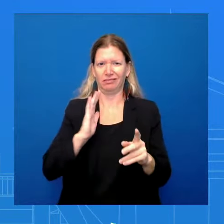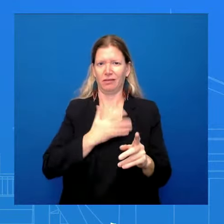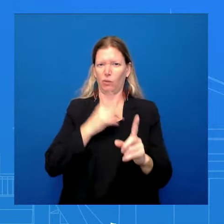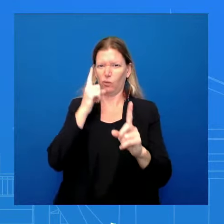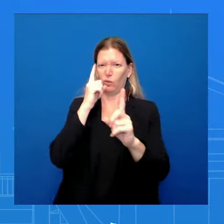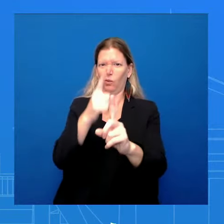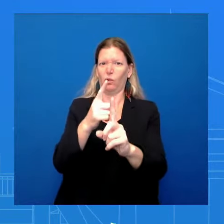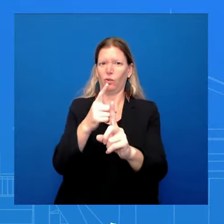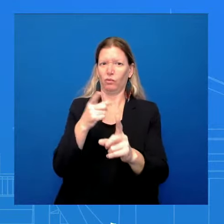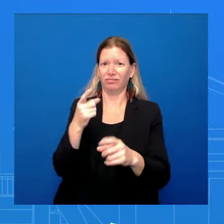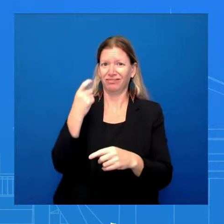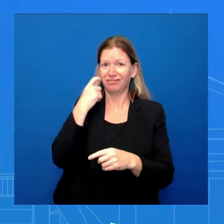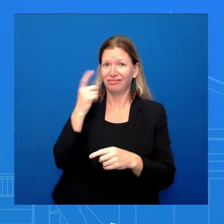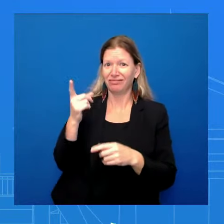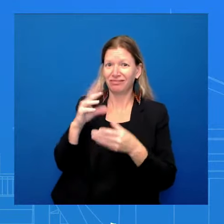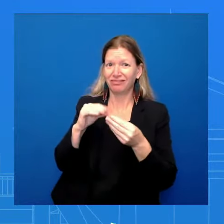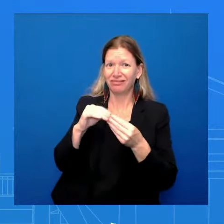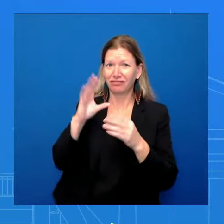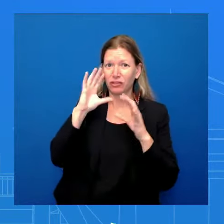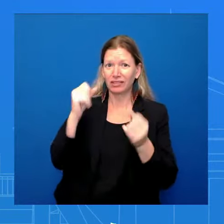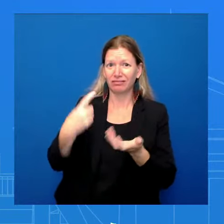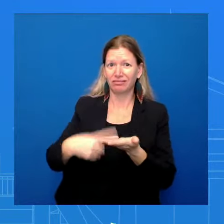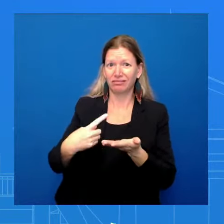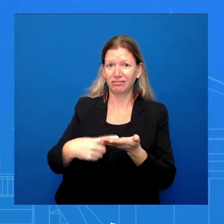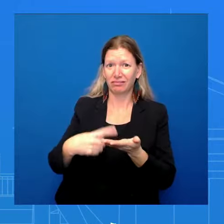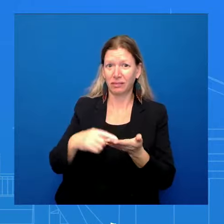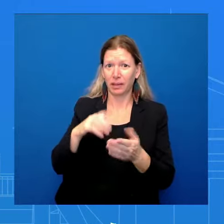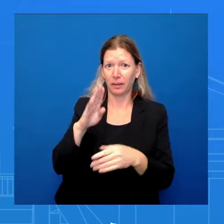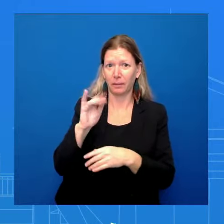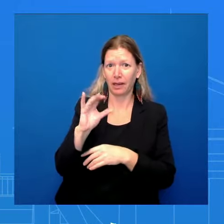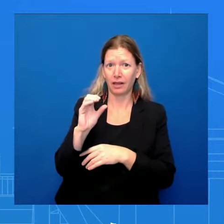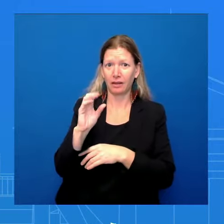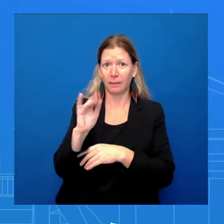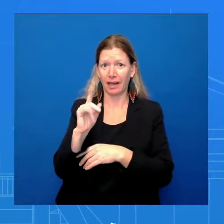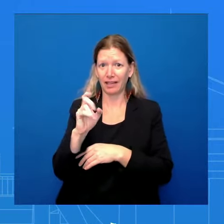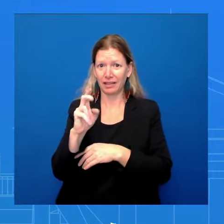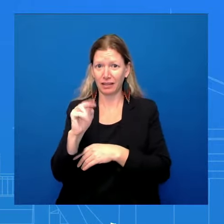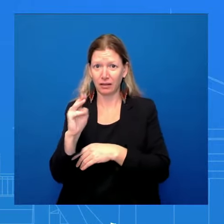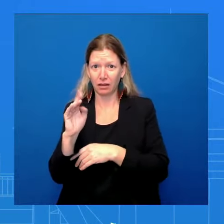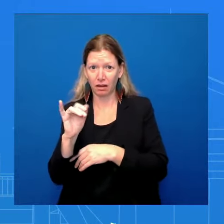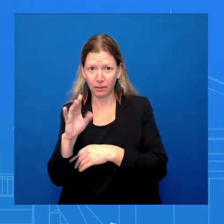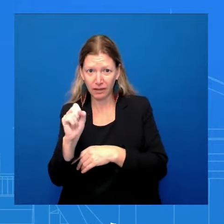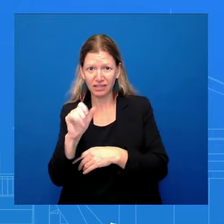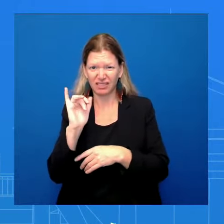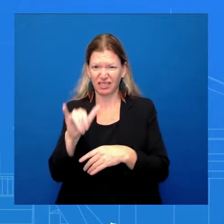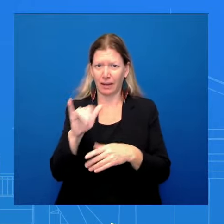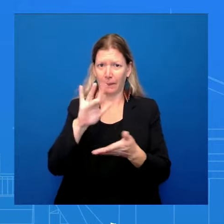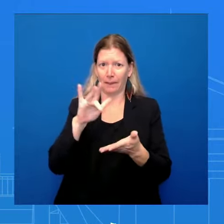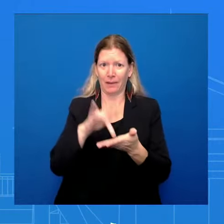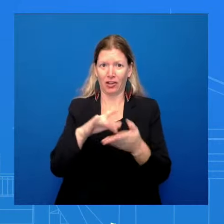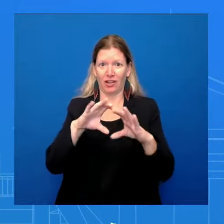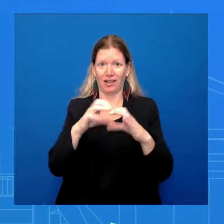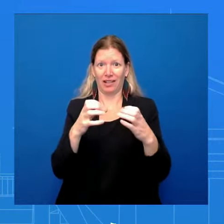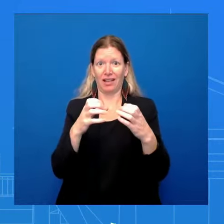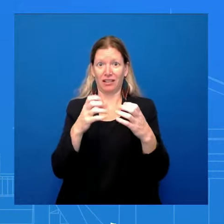from the bottom up, middle out, and how -- because of the economic policies that we have seen, we've seen some historic growth, right? The 3.5 [sic. 13.5] million jobs.